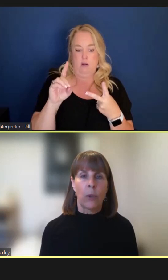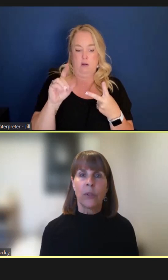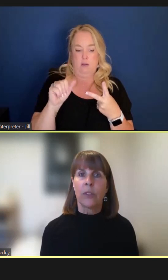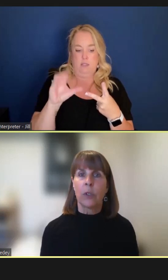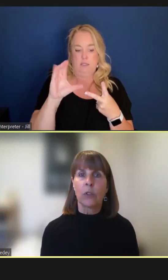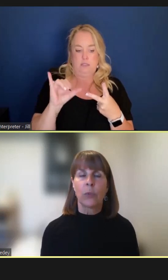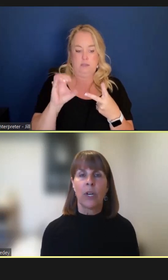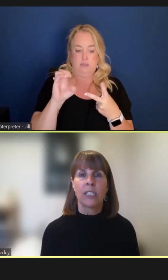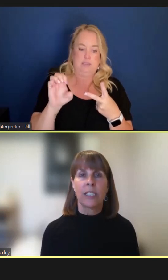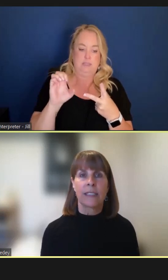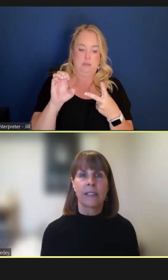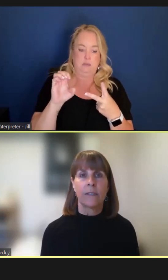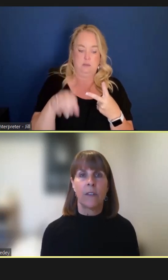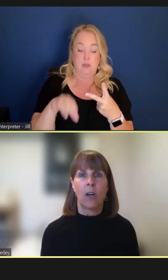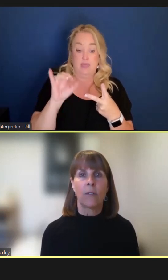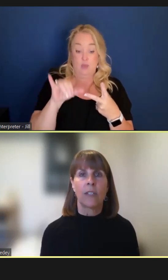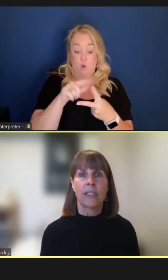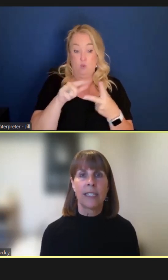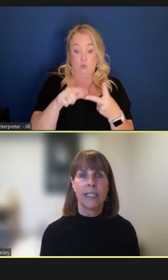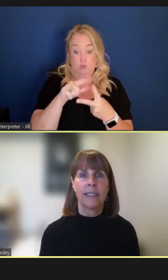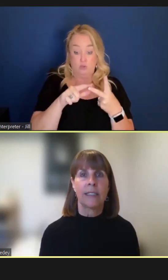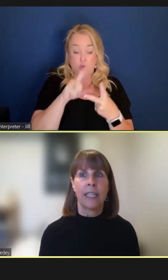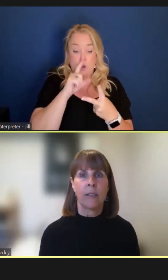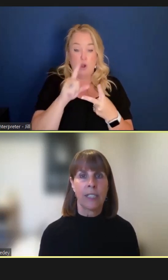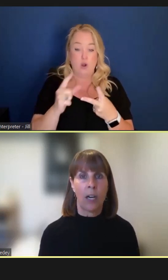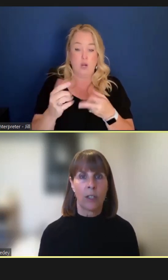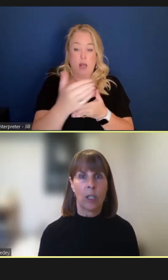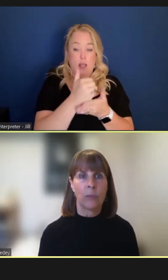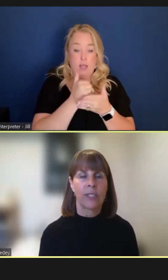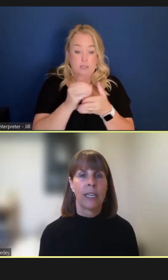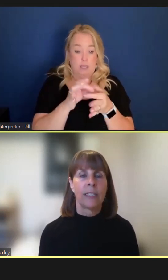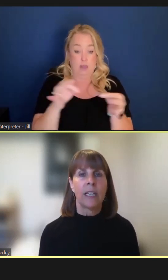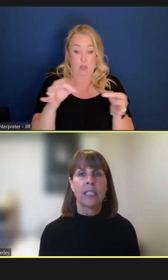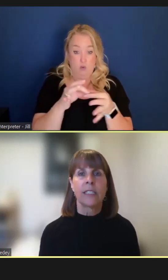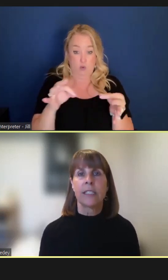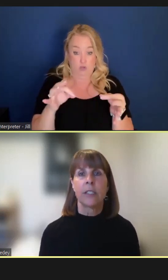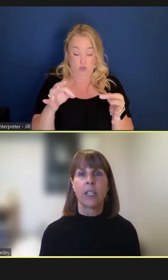of those projects involve collecting language outcomes not just here in our